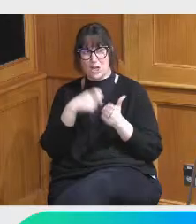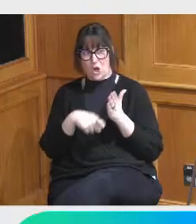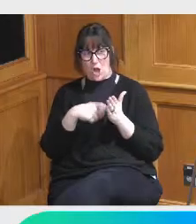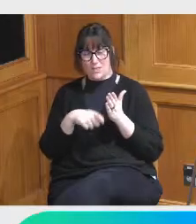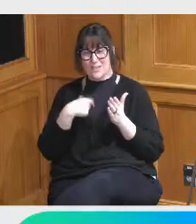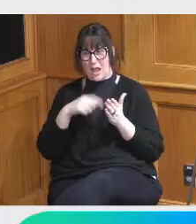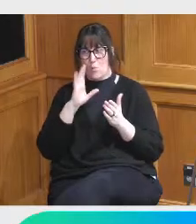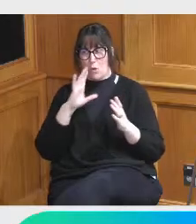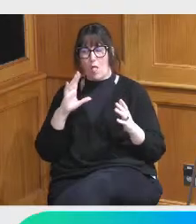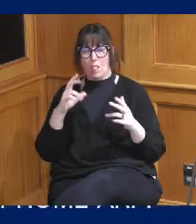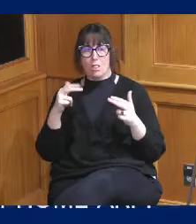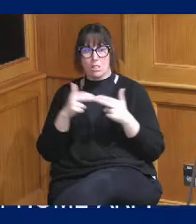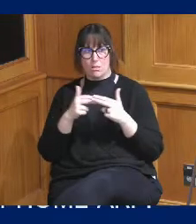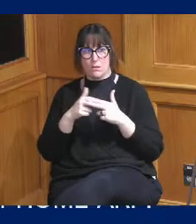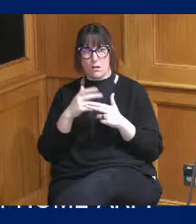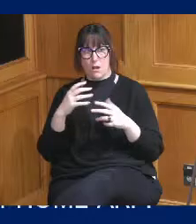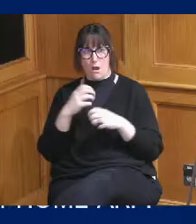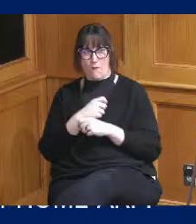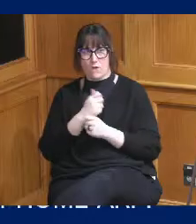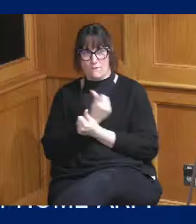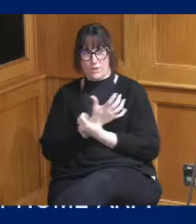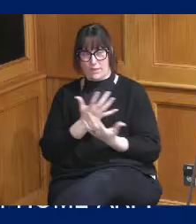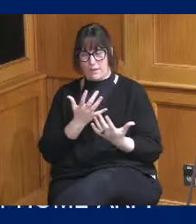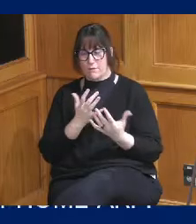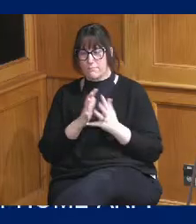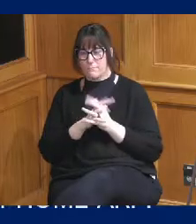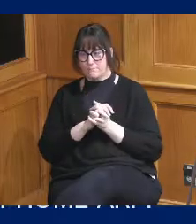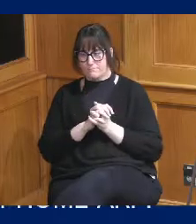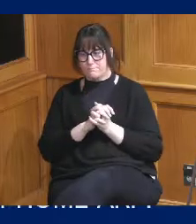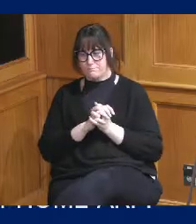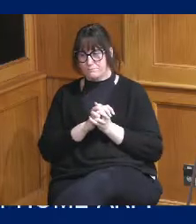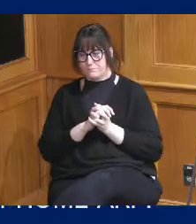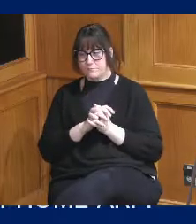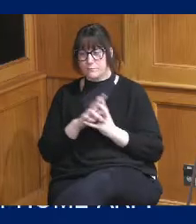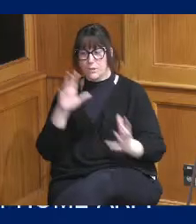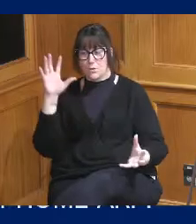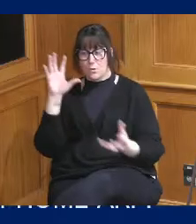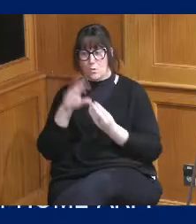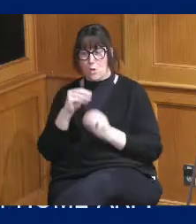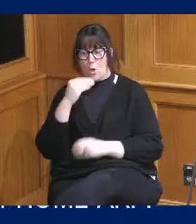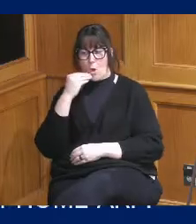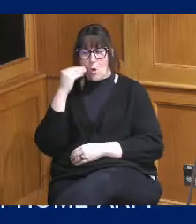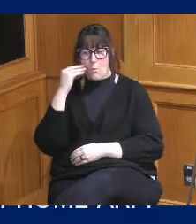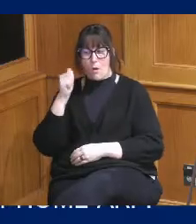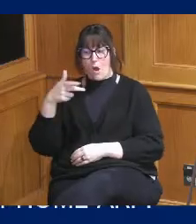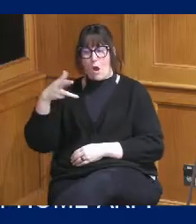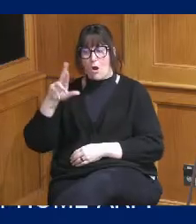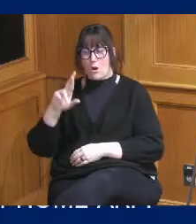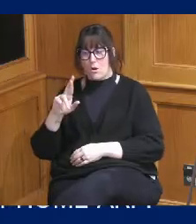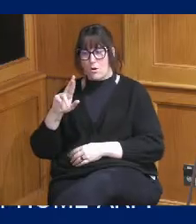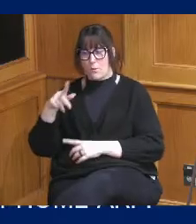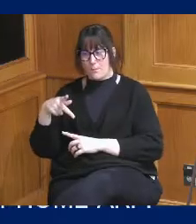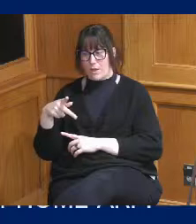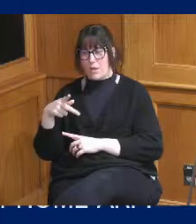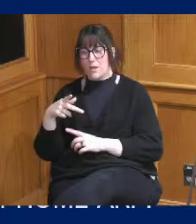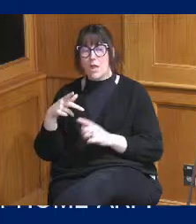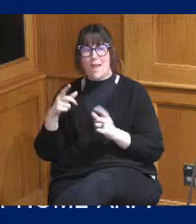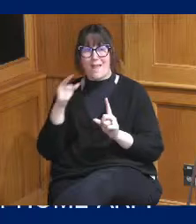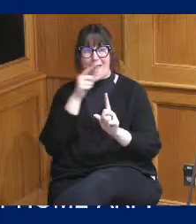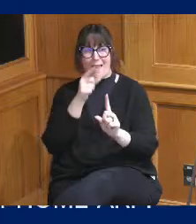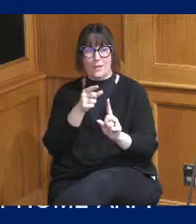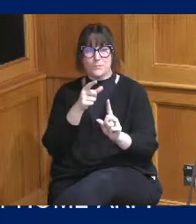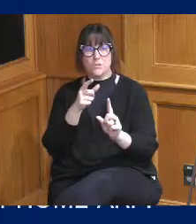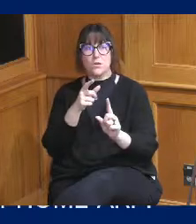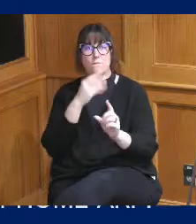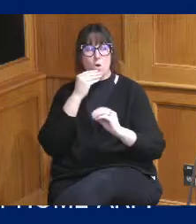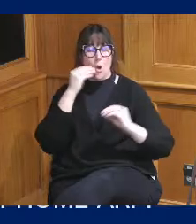slides so overall homar aims to reduce homelessness and increase housing stability